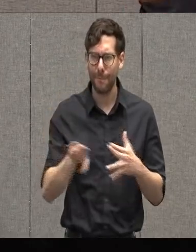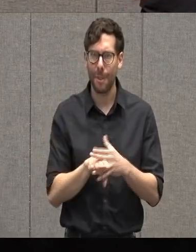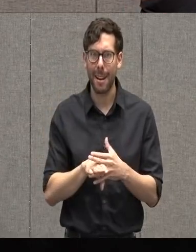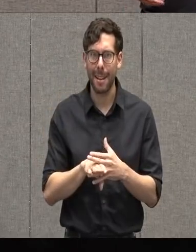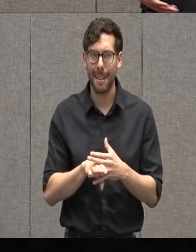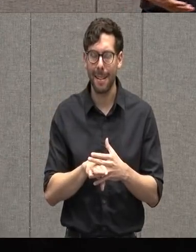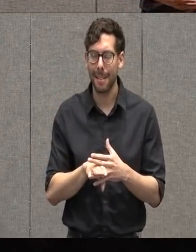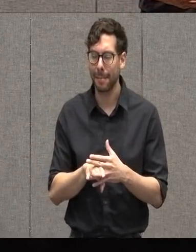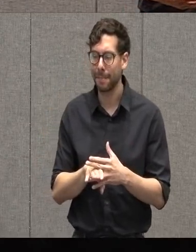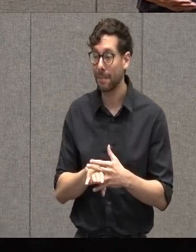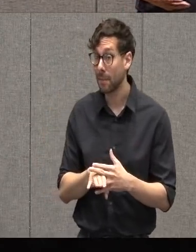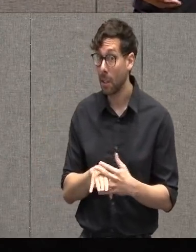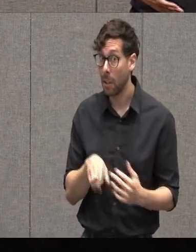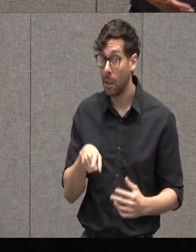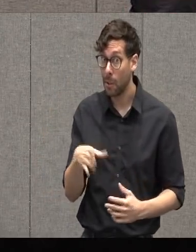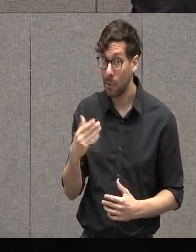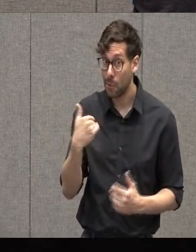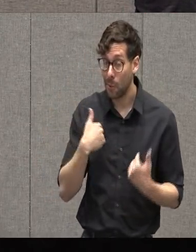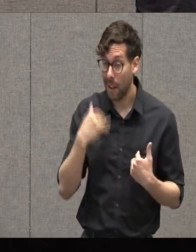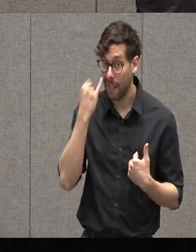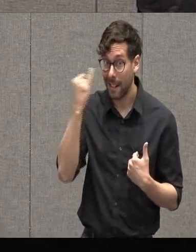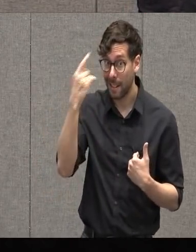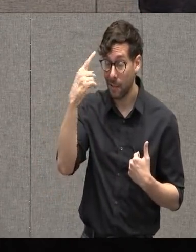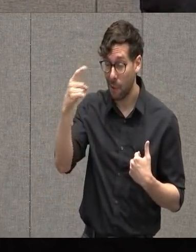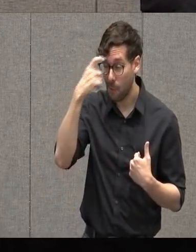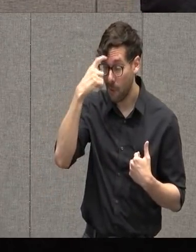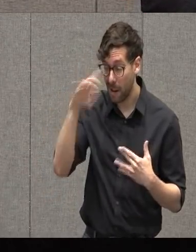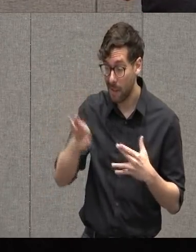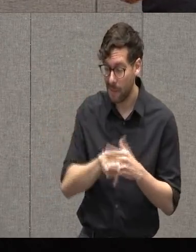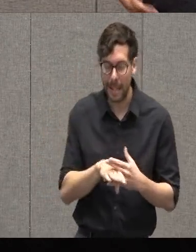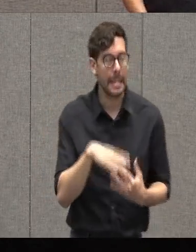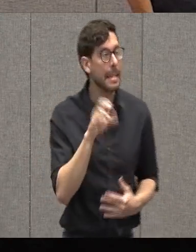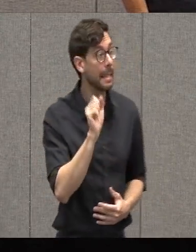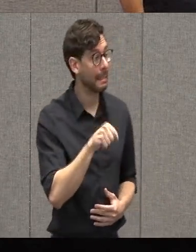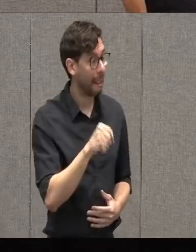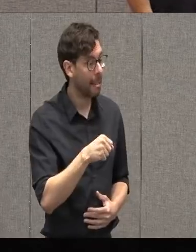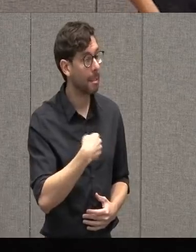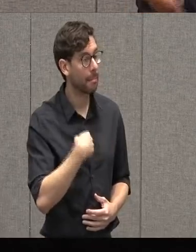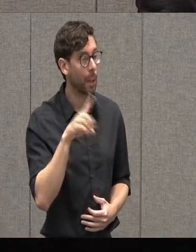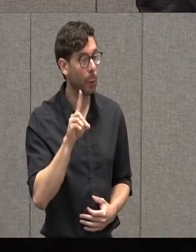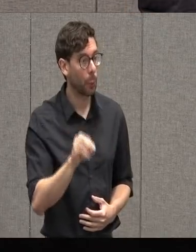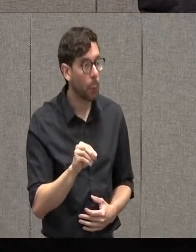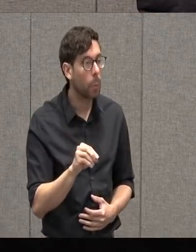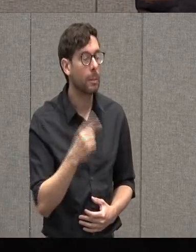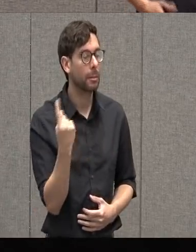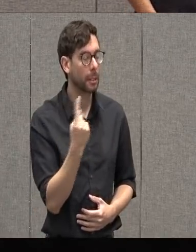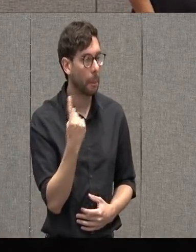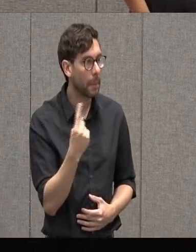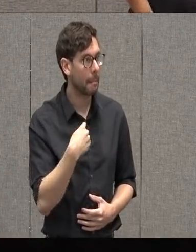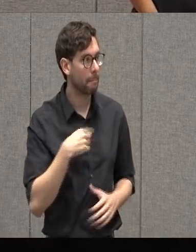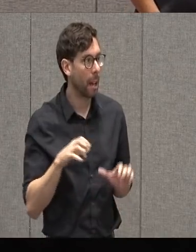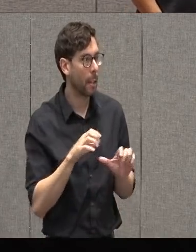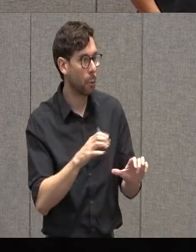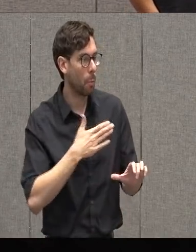You know, I actually do. Something that I like to do inside my classroom. Let's here it. And I would love to share with you guys.